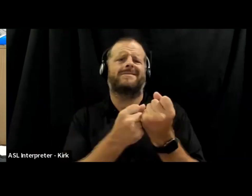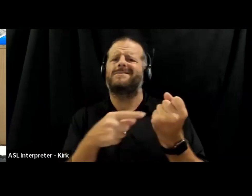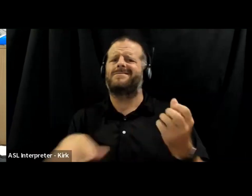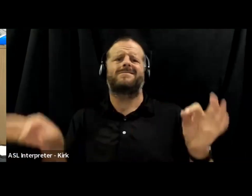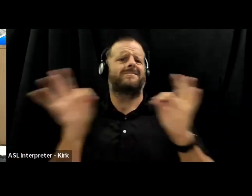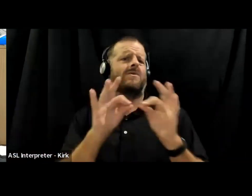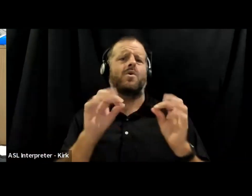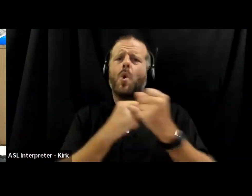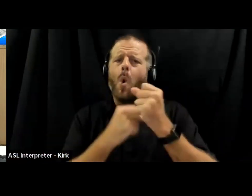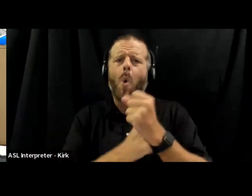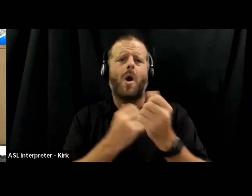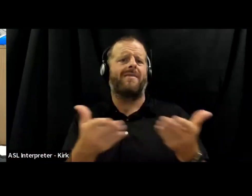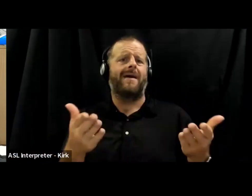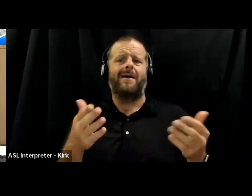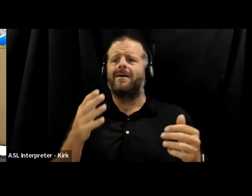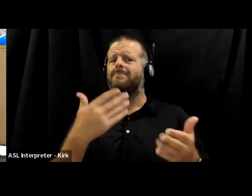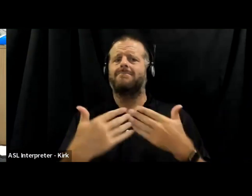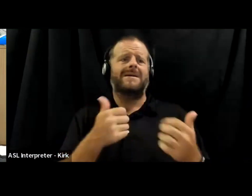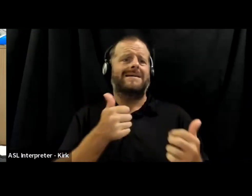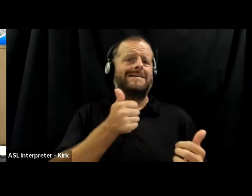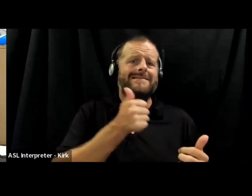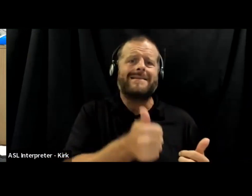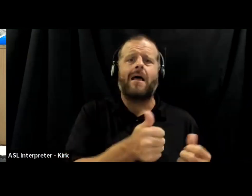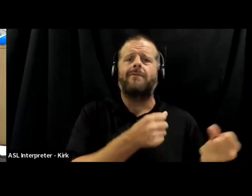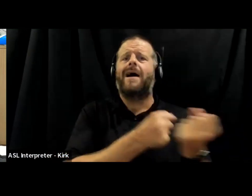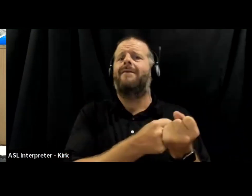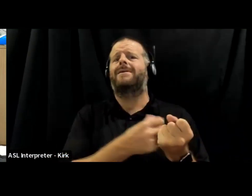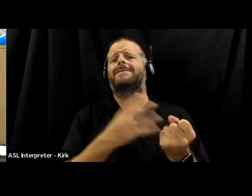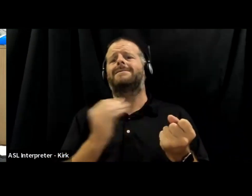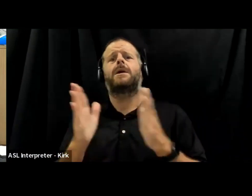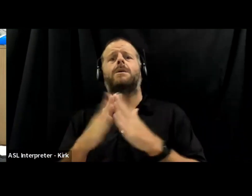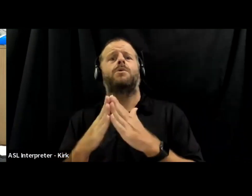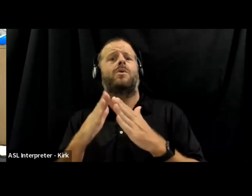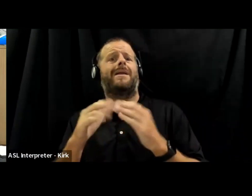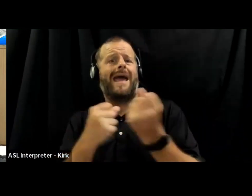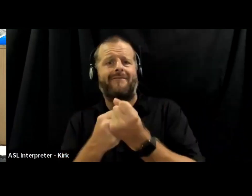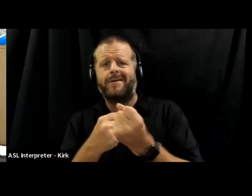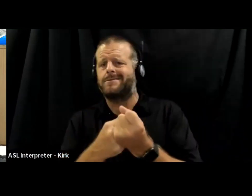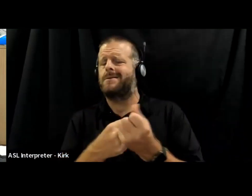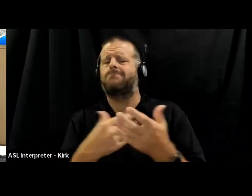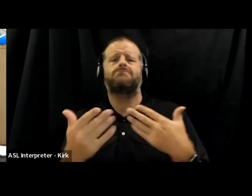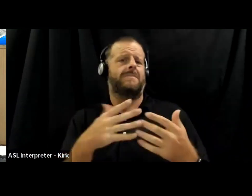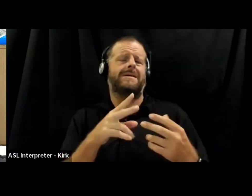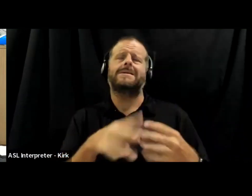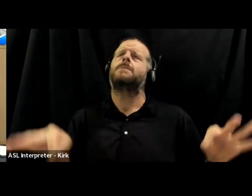advocacy or community based advocacy. I think it's such an important part of our lives.